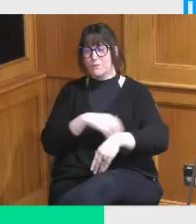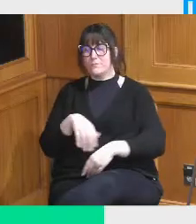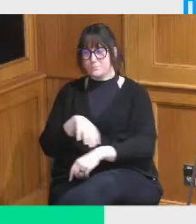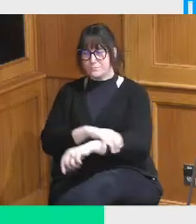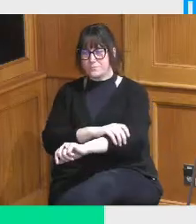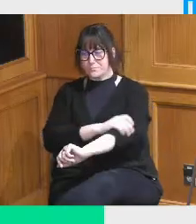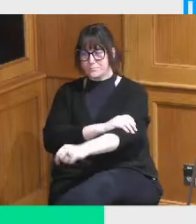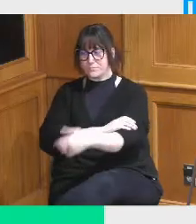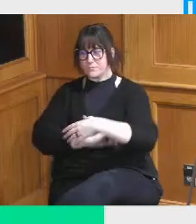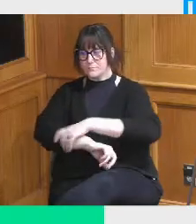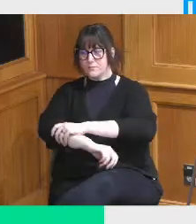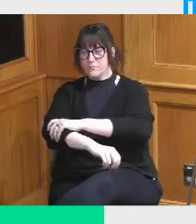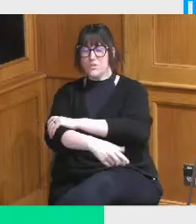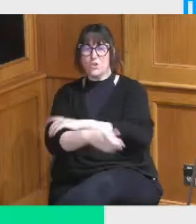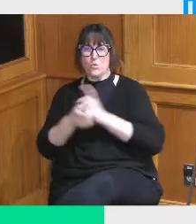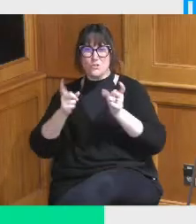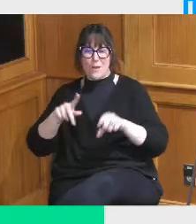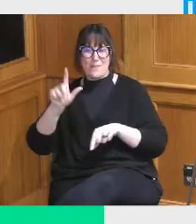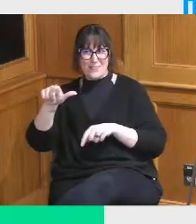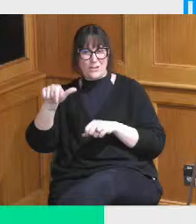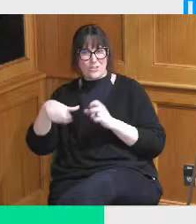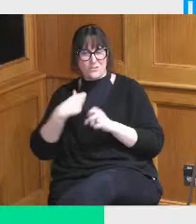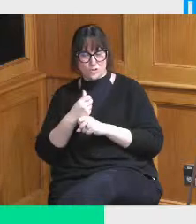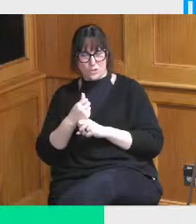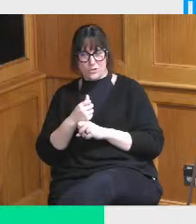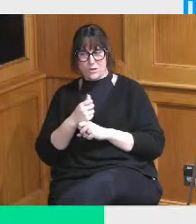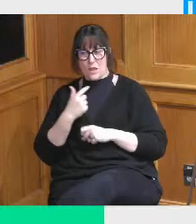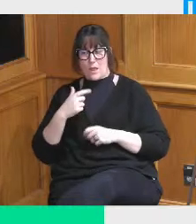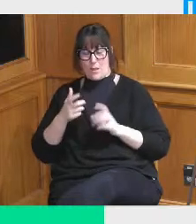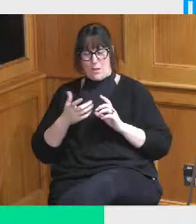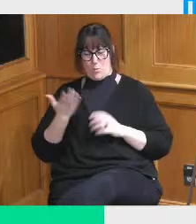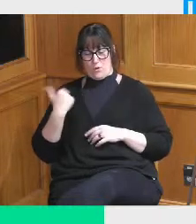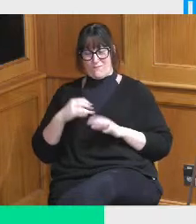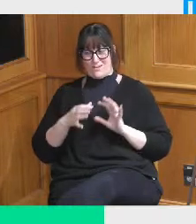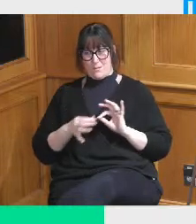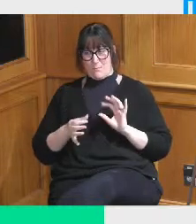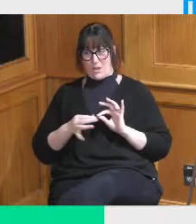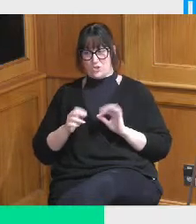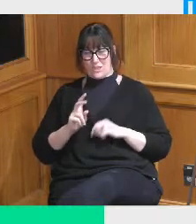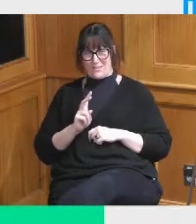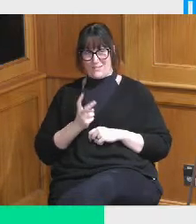will be held later this year and as mentioned previously this second and final round of funding